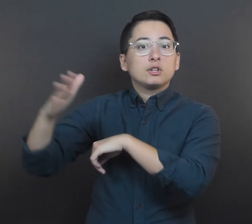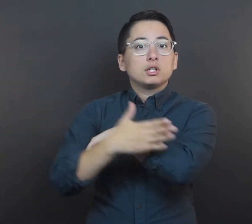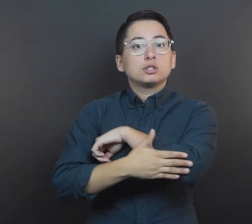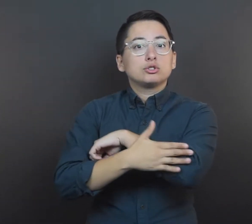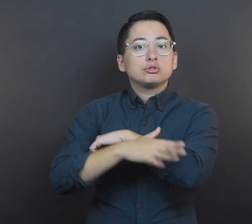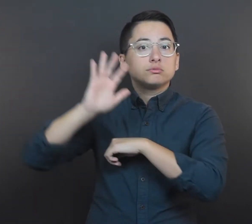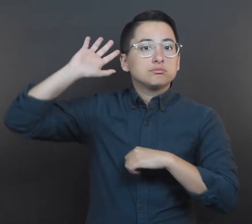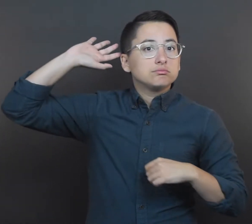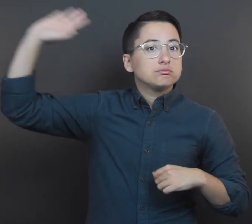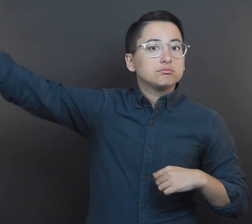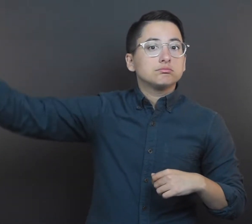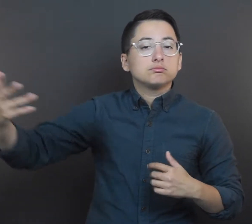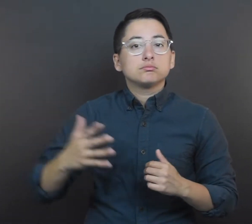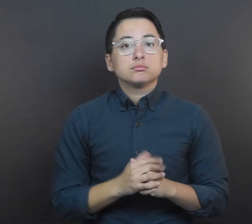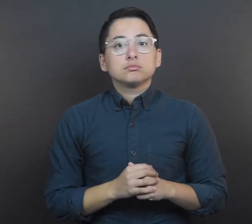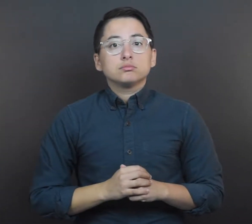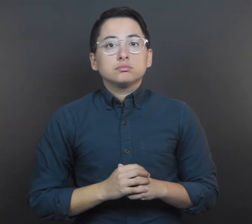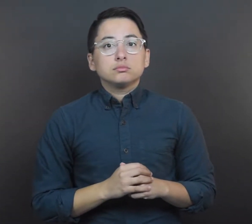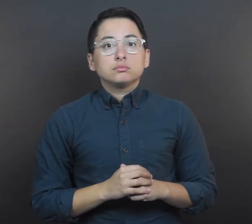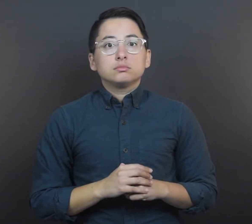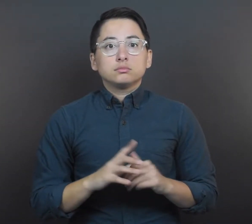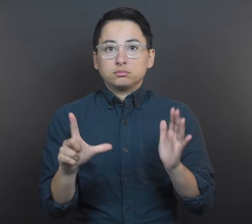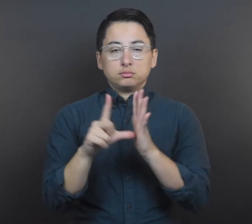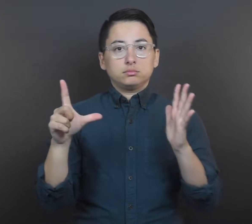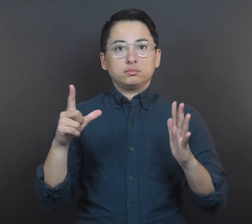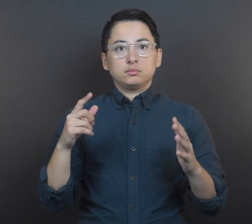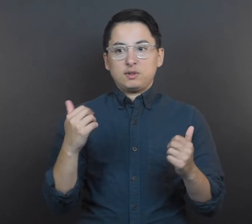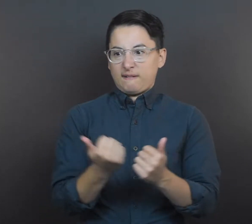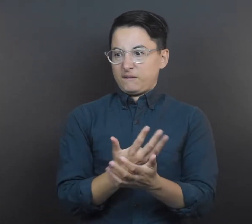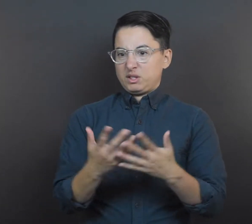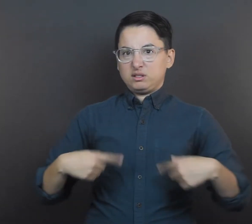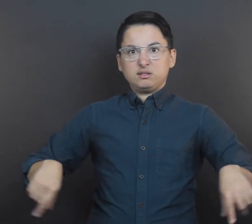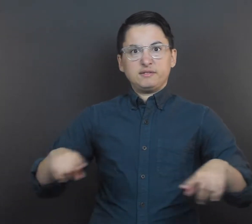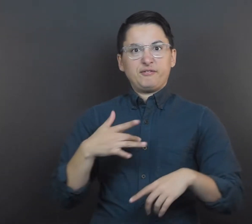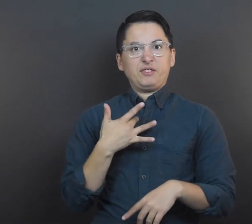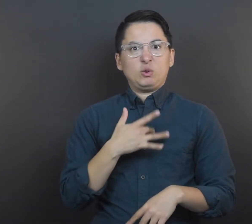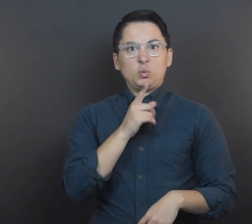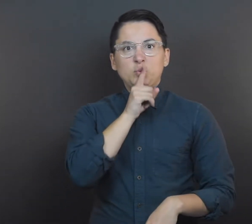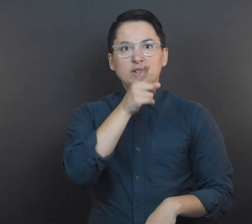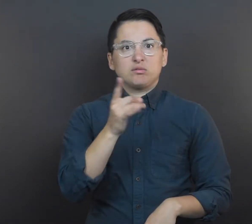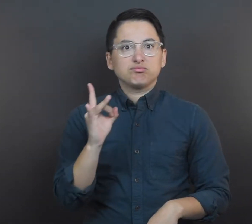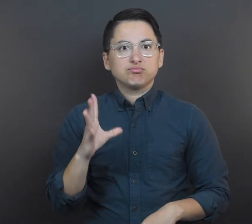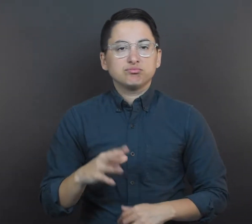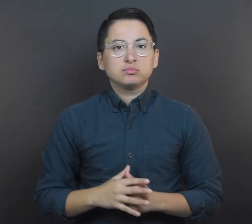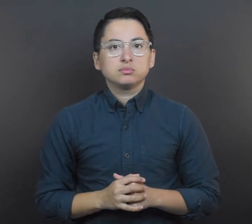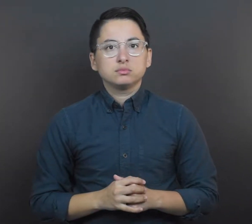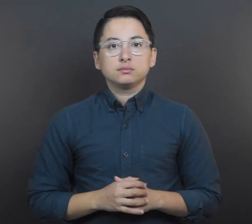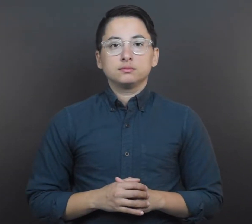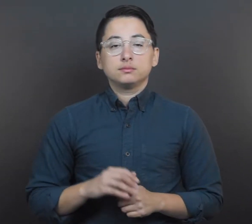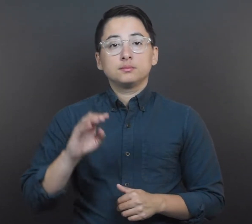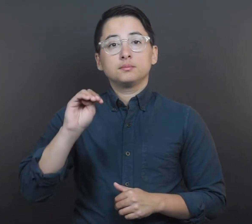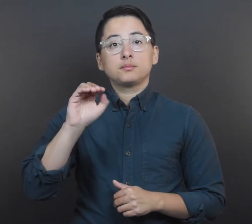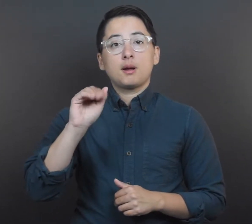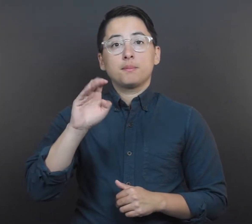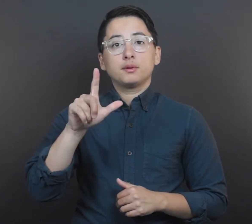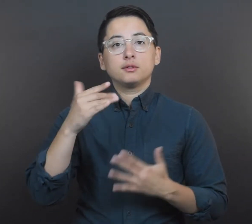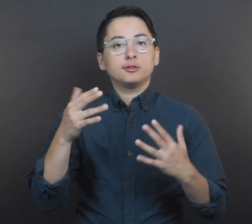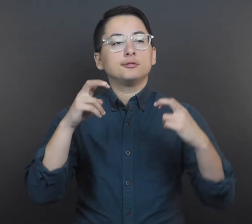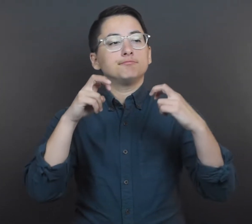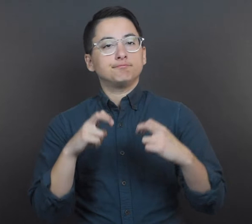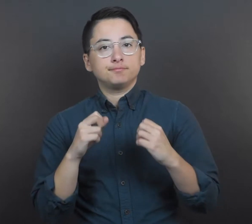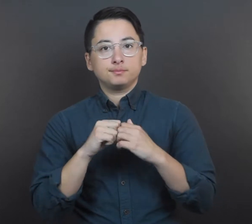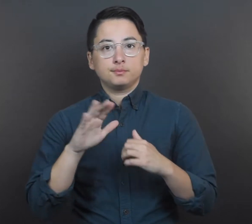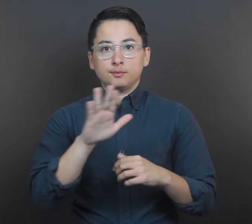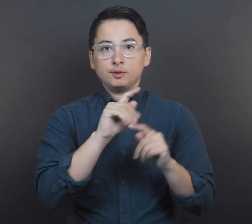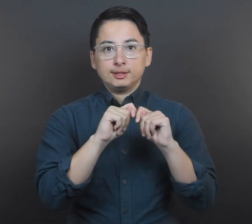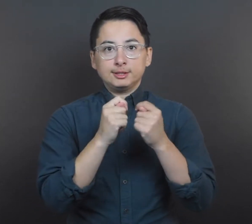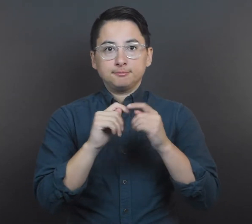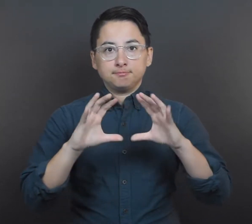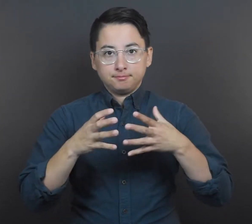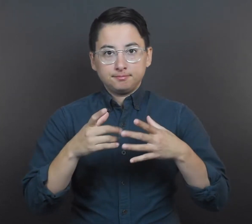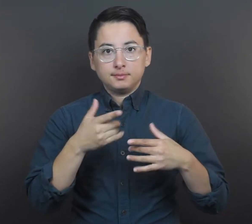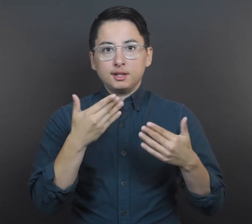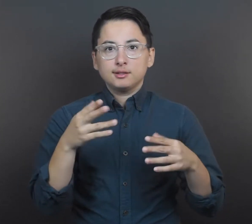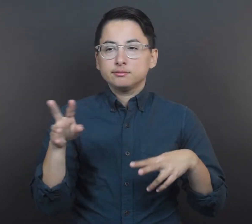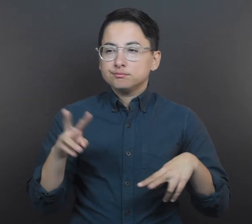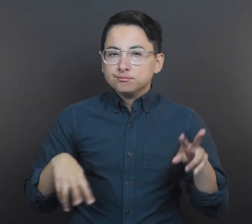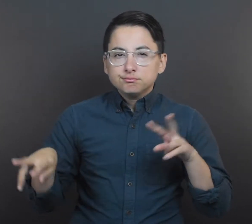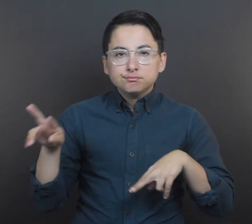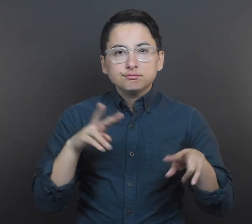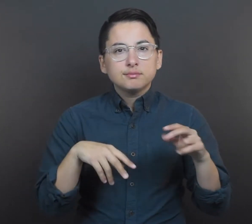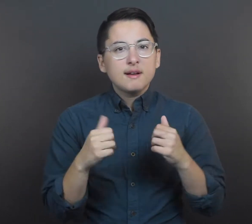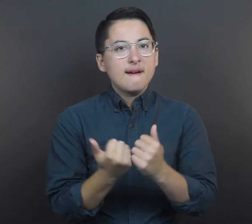Suddenly, all of this starts to feel real,” Mabel shared.